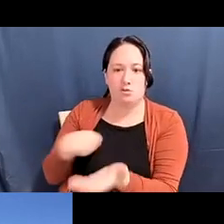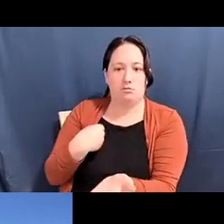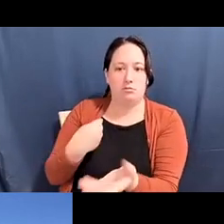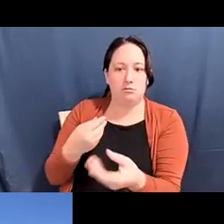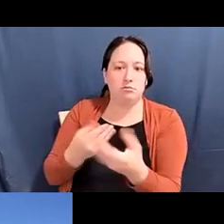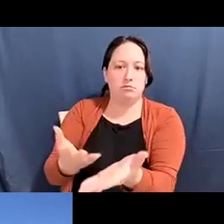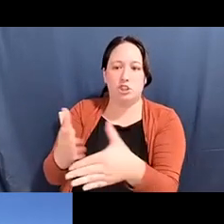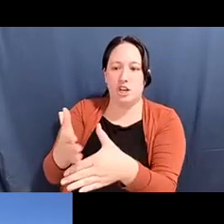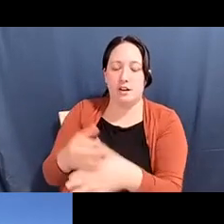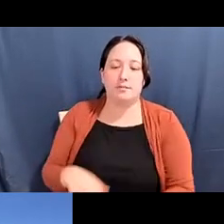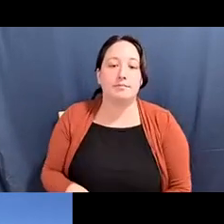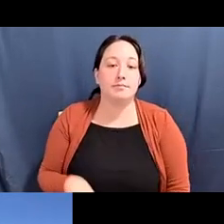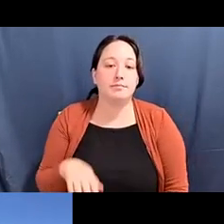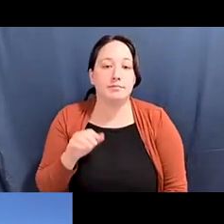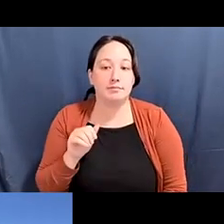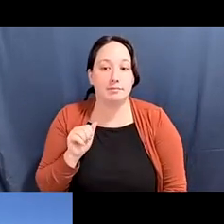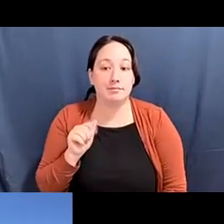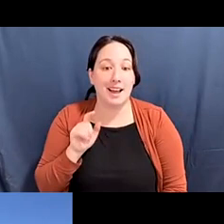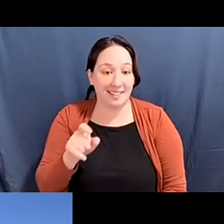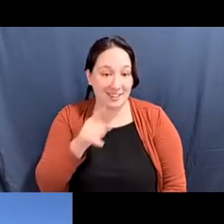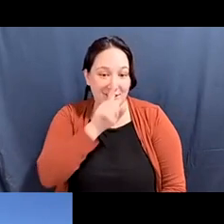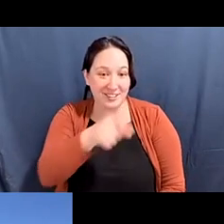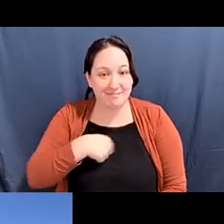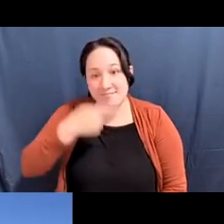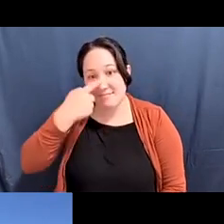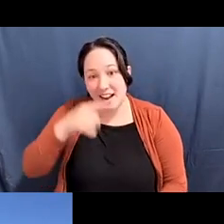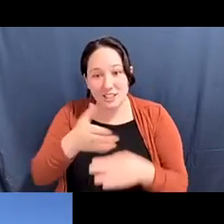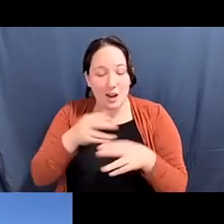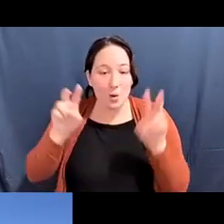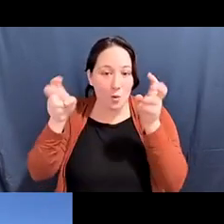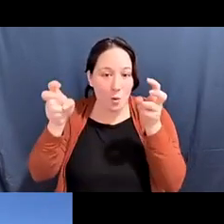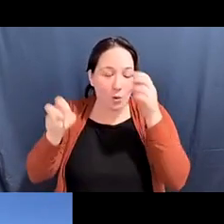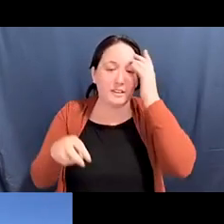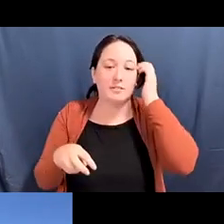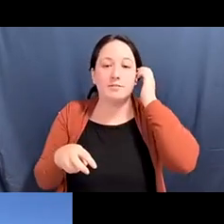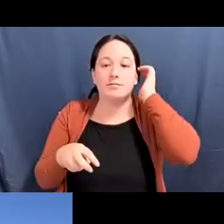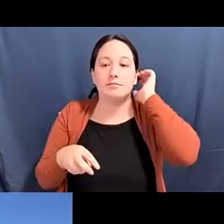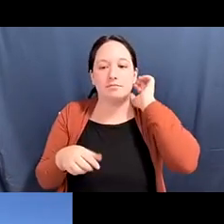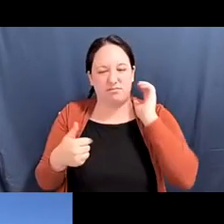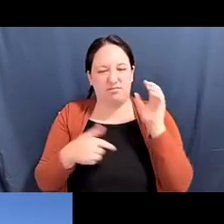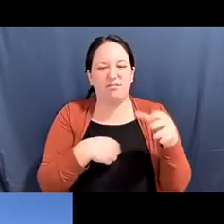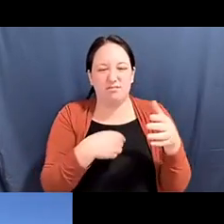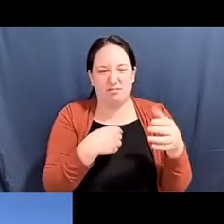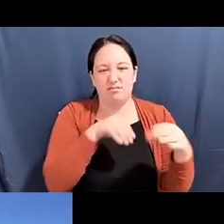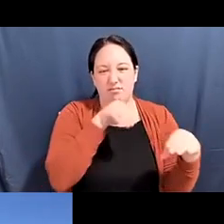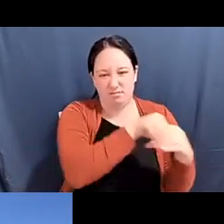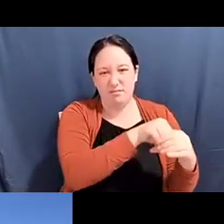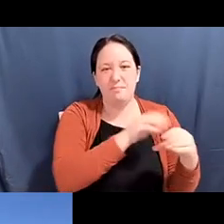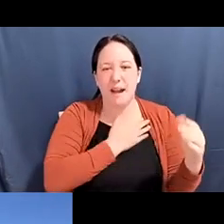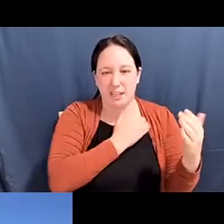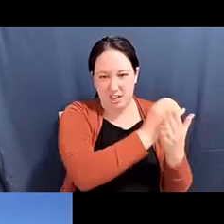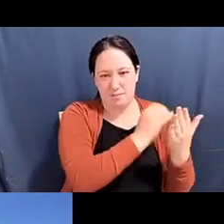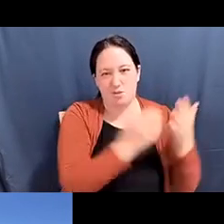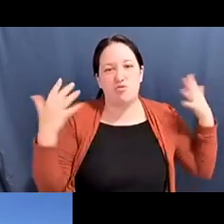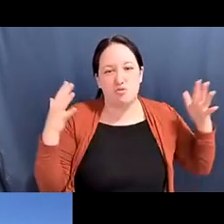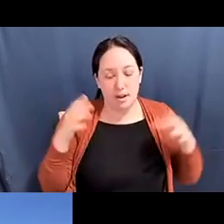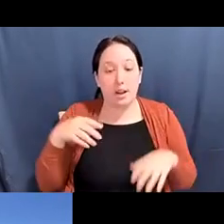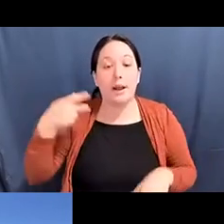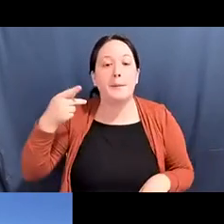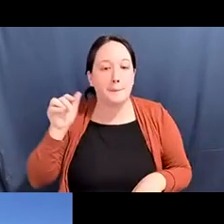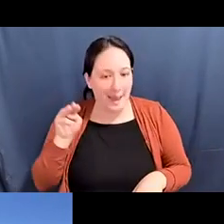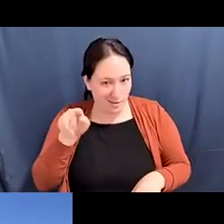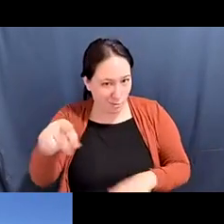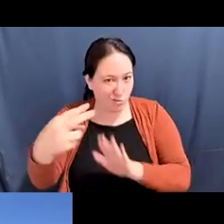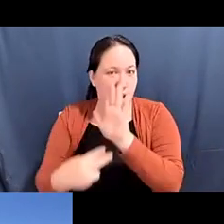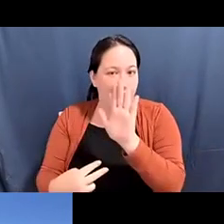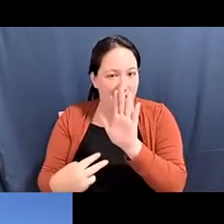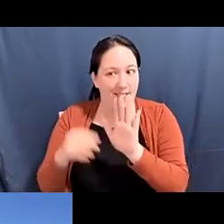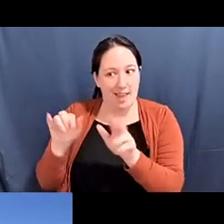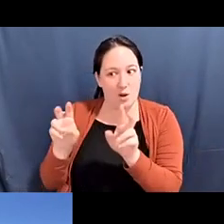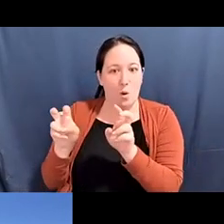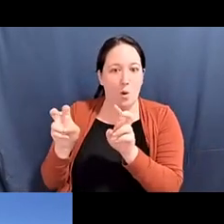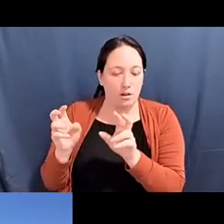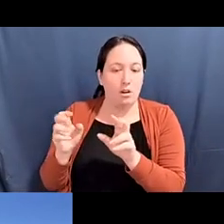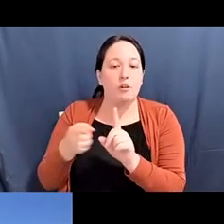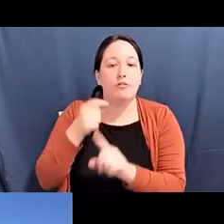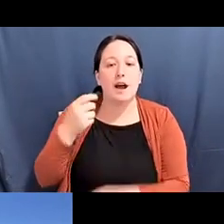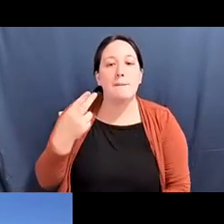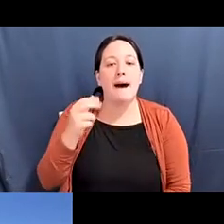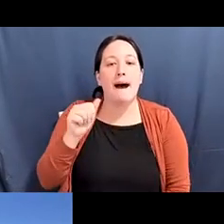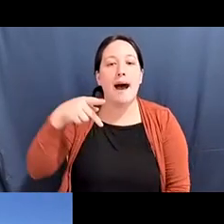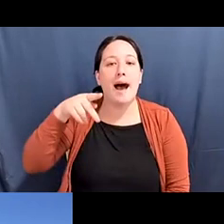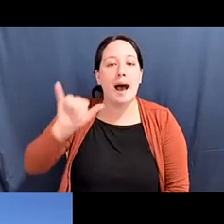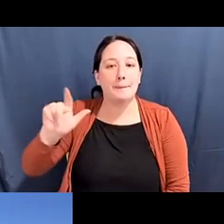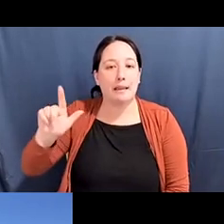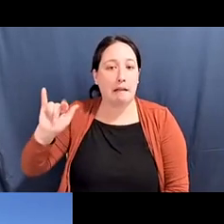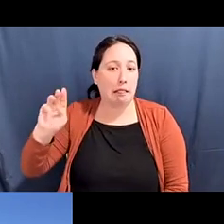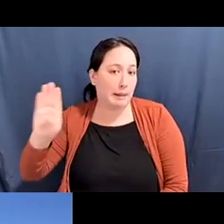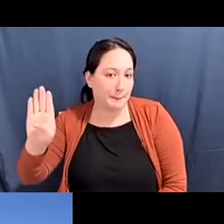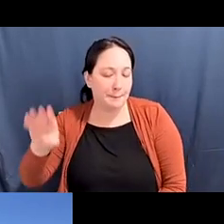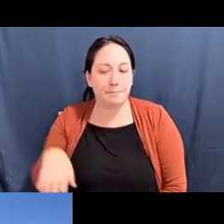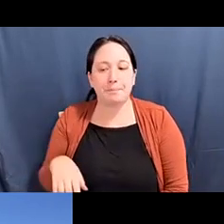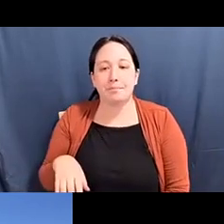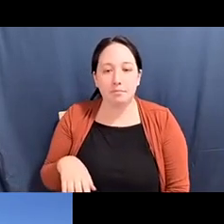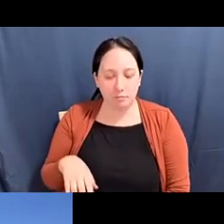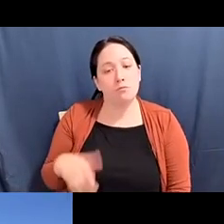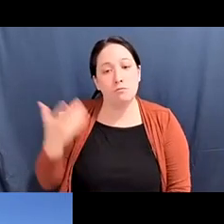Alex Tom he/him: I'm going to share a quote, that I also put into the chapter, but it's a quote that Pam read, I don't know if you remember, you read this quote about... from Happy Lim, and it was at an alliance meeting, and it was about the role of young people.